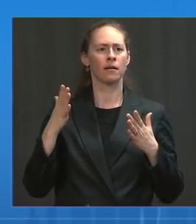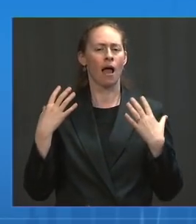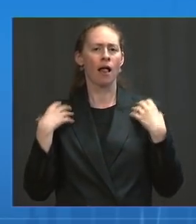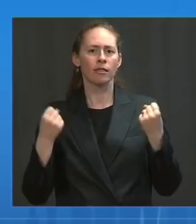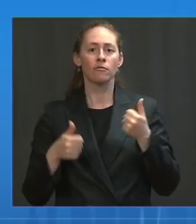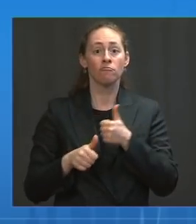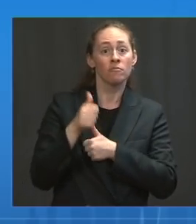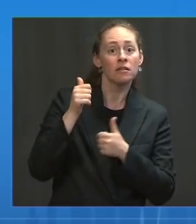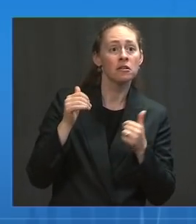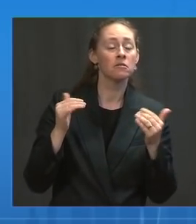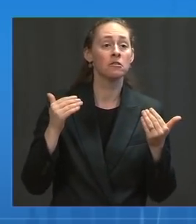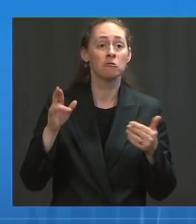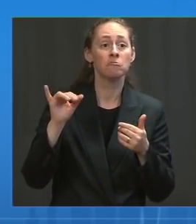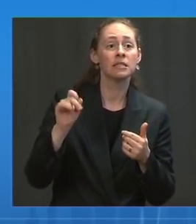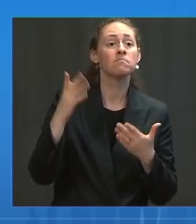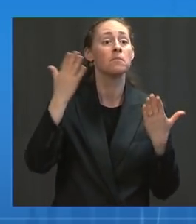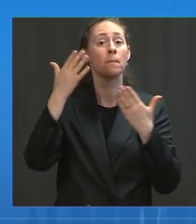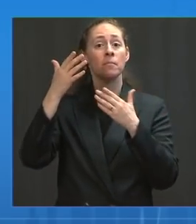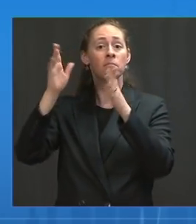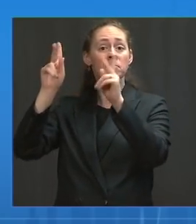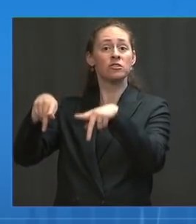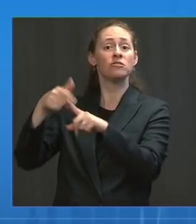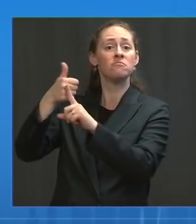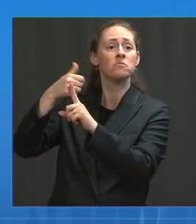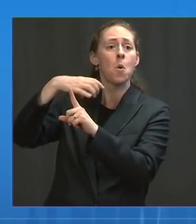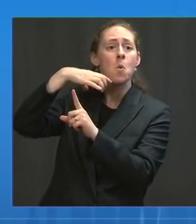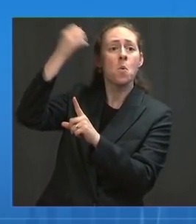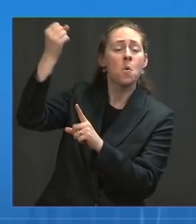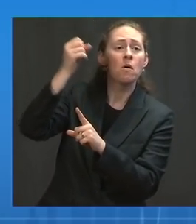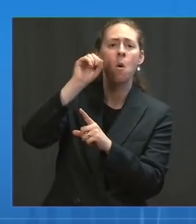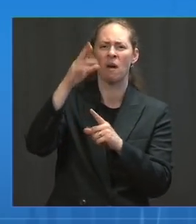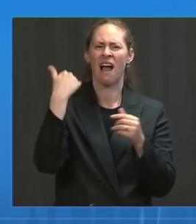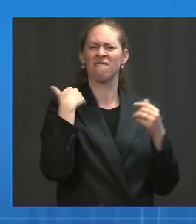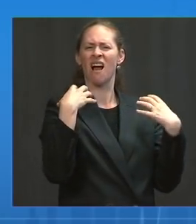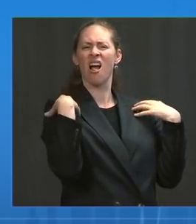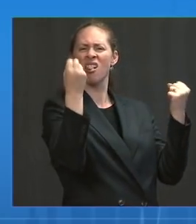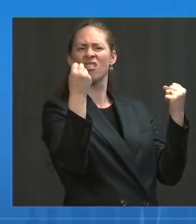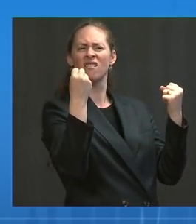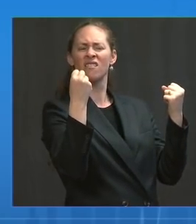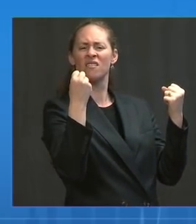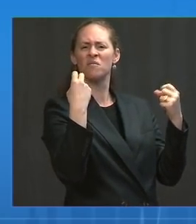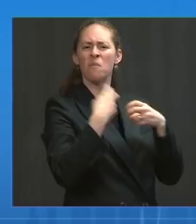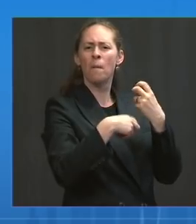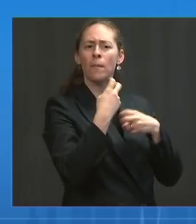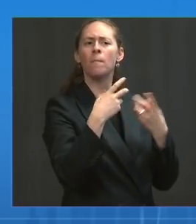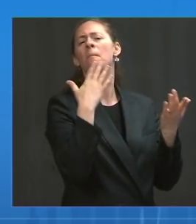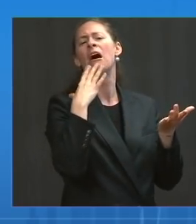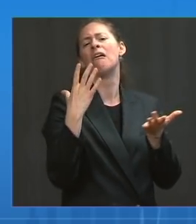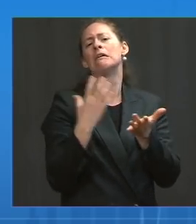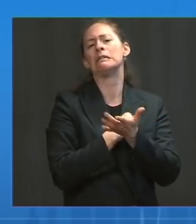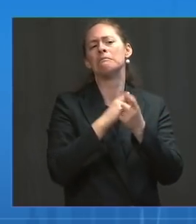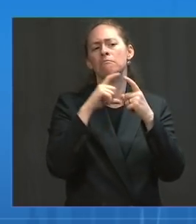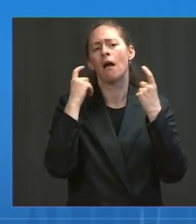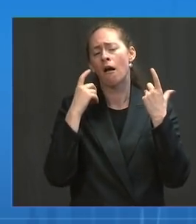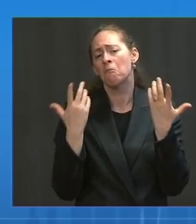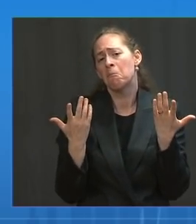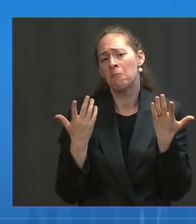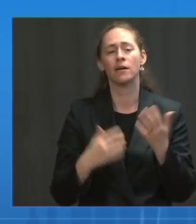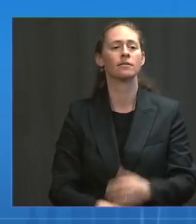or because of an underlying condition that they might want to wear a mask. Having said that, let me emphasize